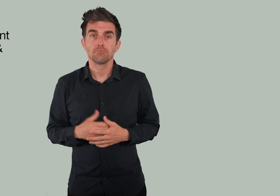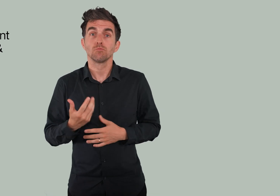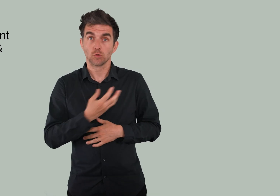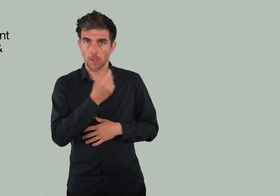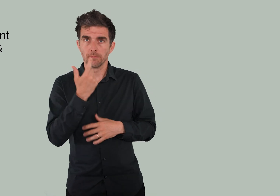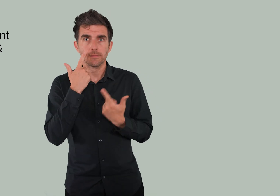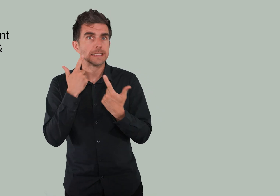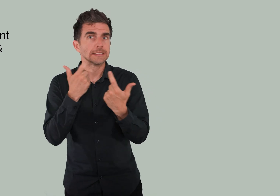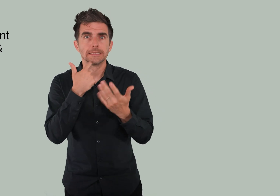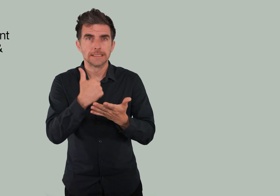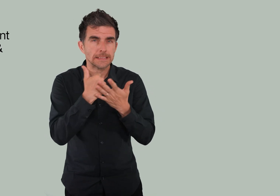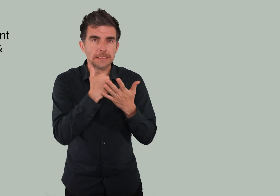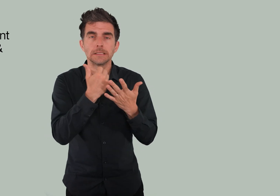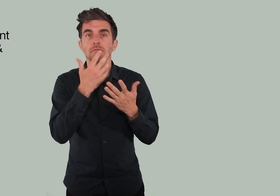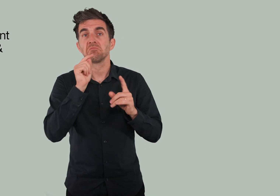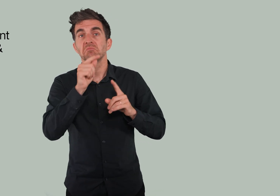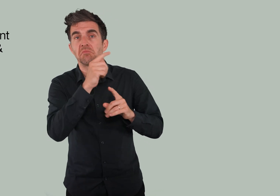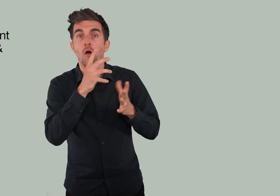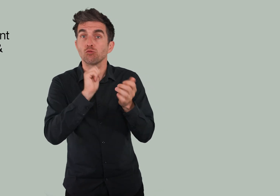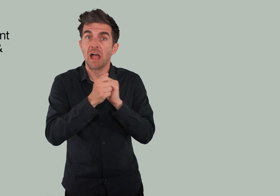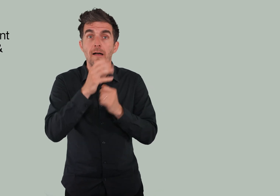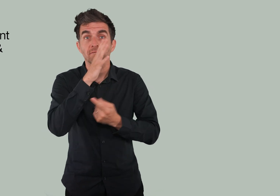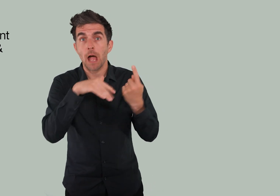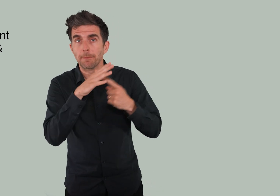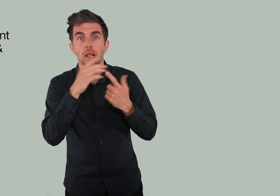Some seek guidance from informal sources such as friends and family